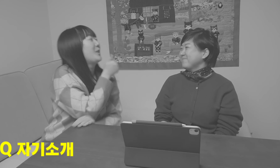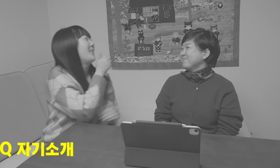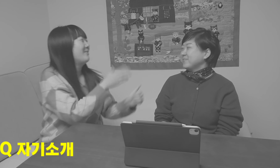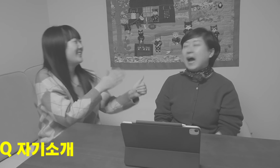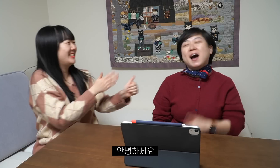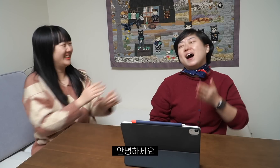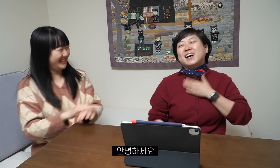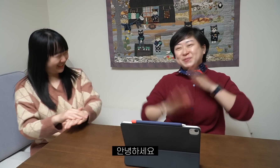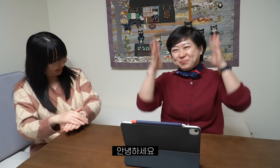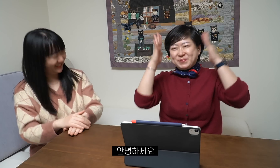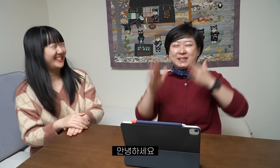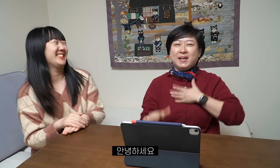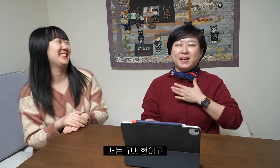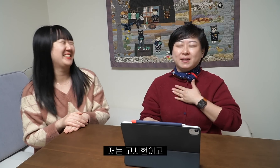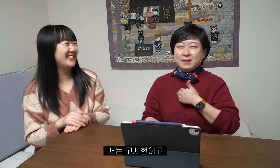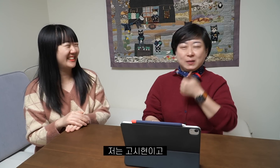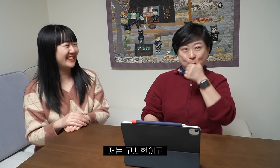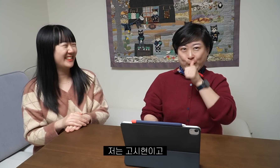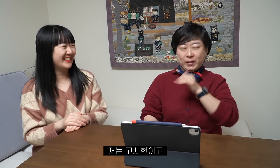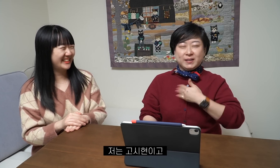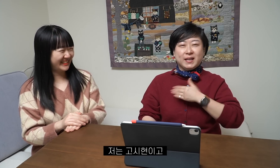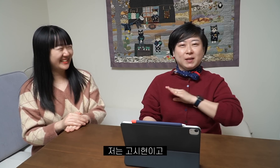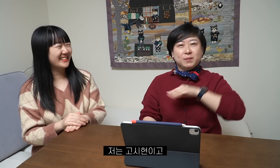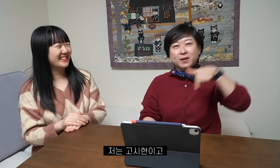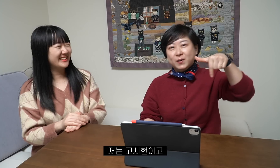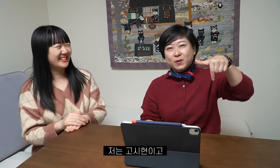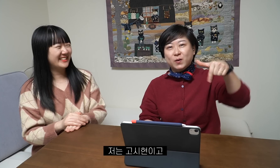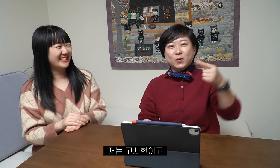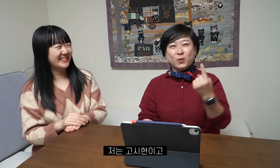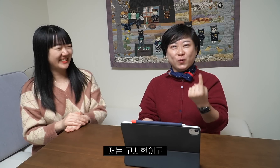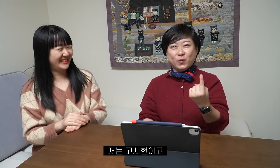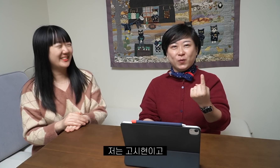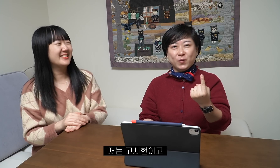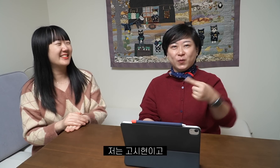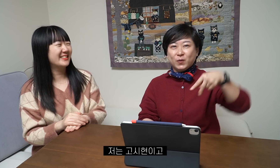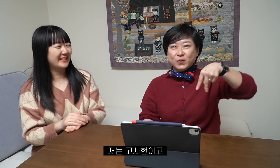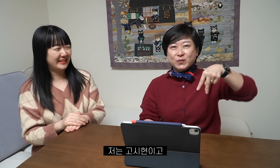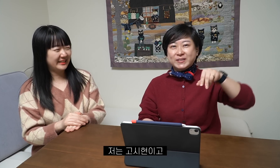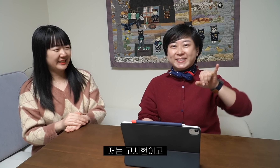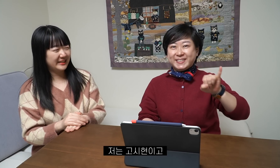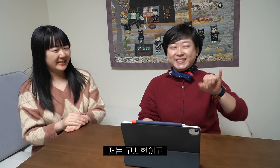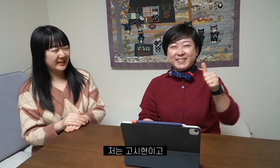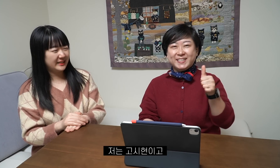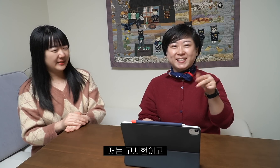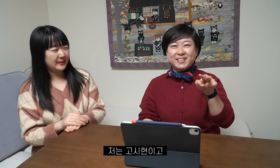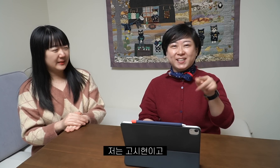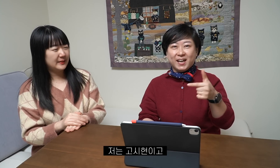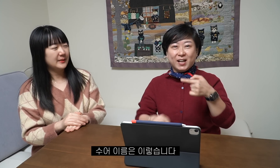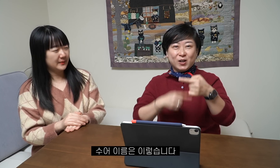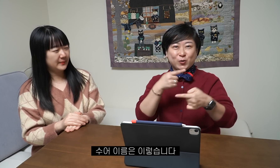Please introduce yourself. Hello. My name is Go Si-hyeon,